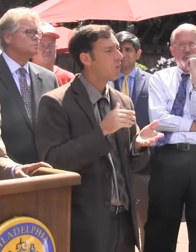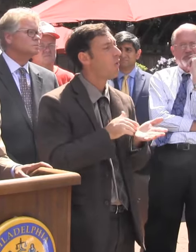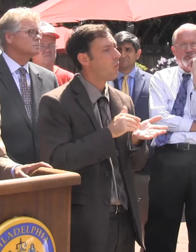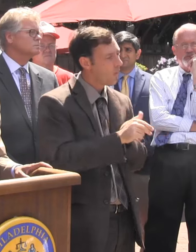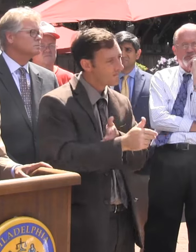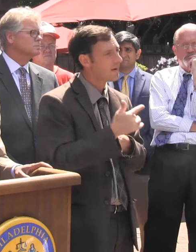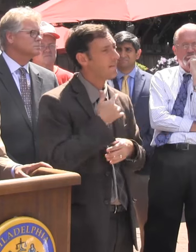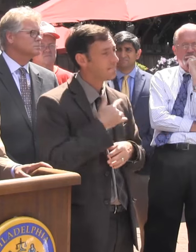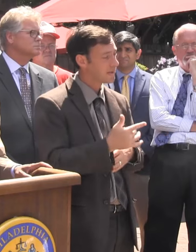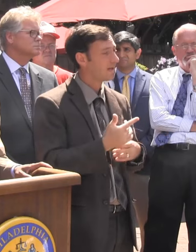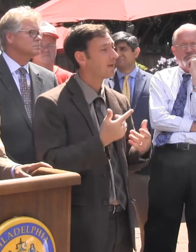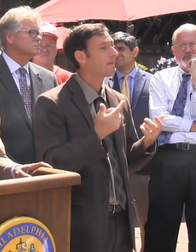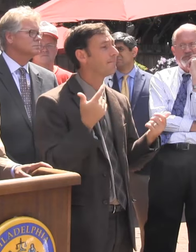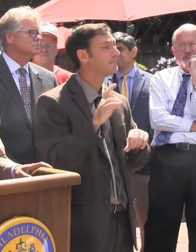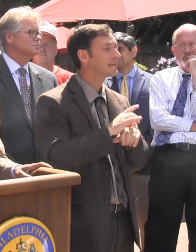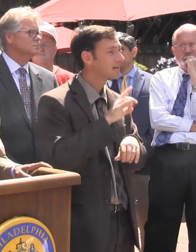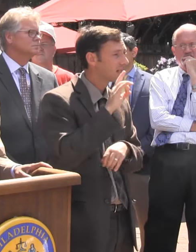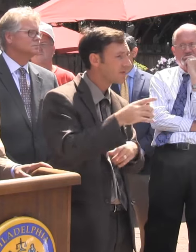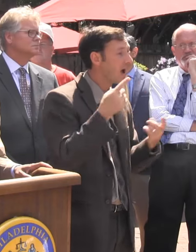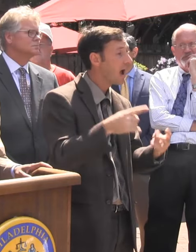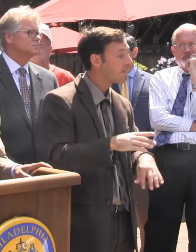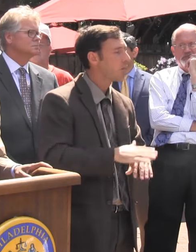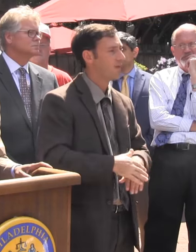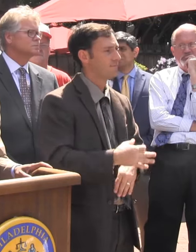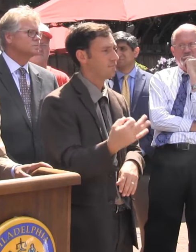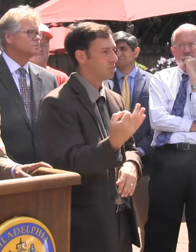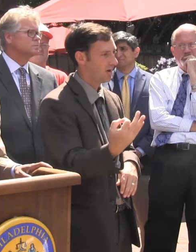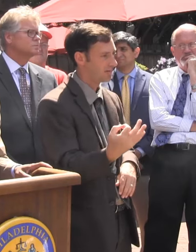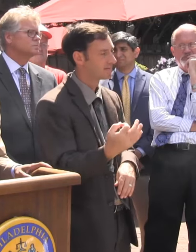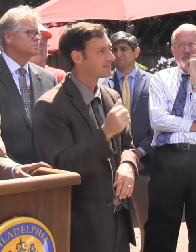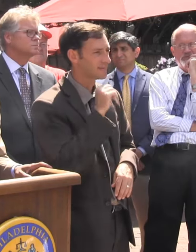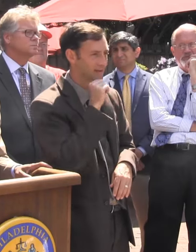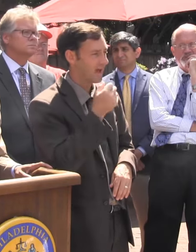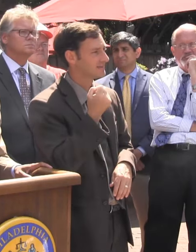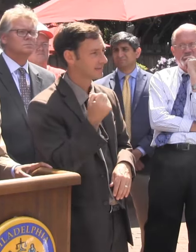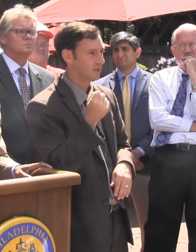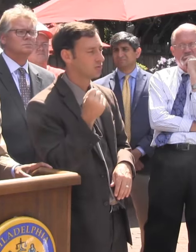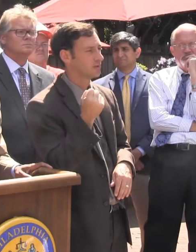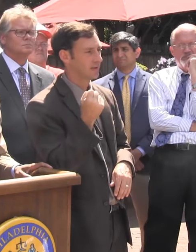get their big deliveries on Friday, not necessarily on Saturdays and some of the distribution